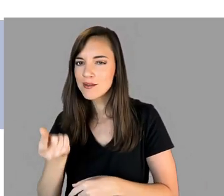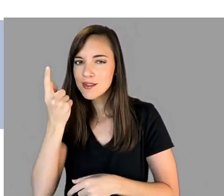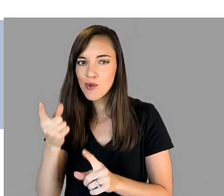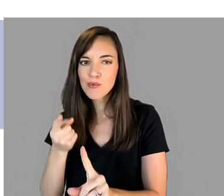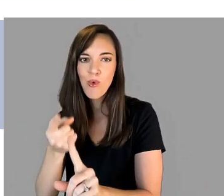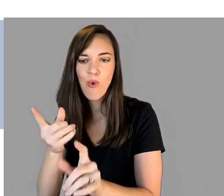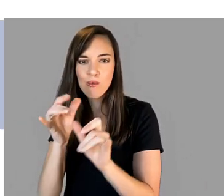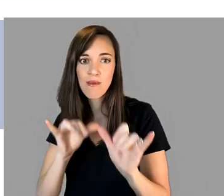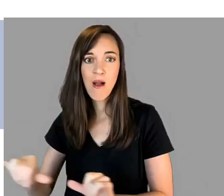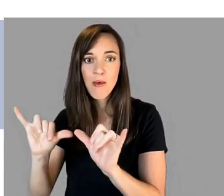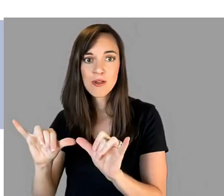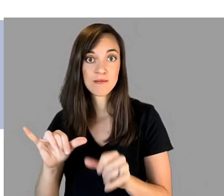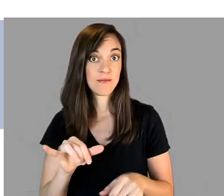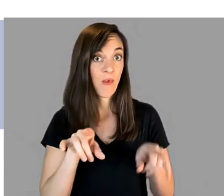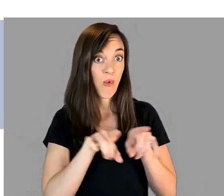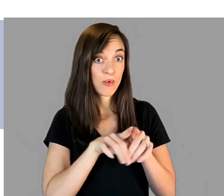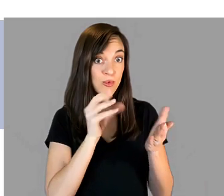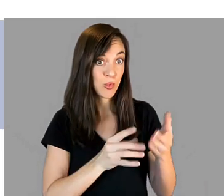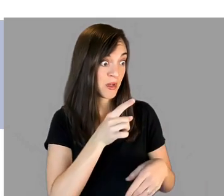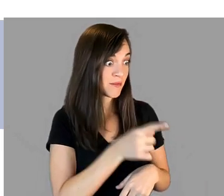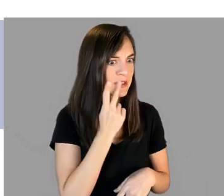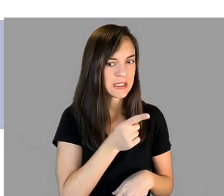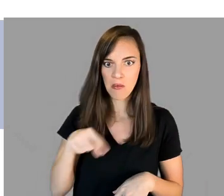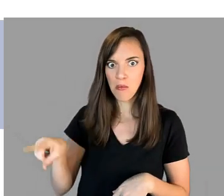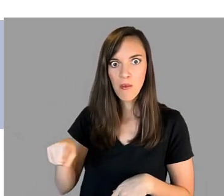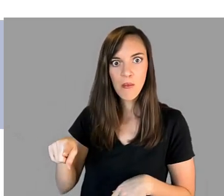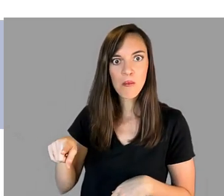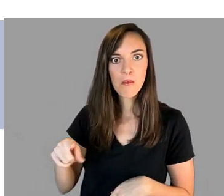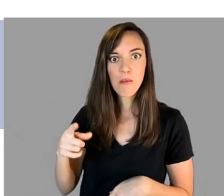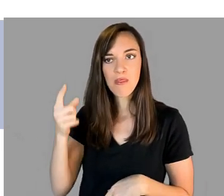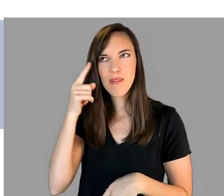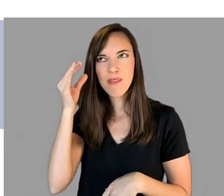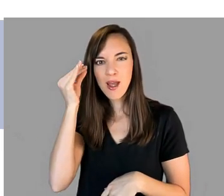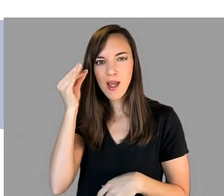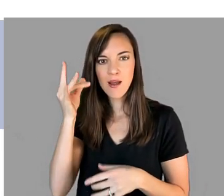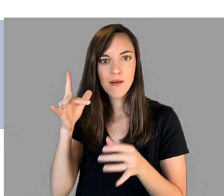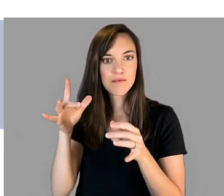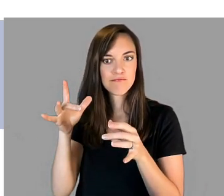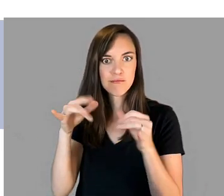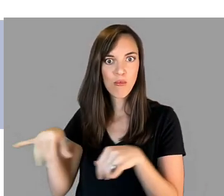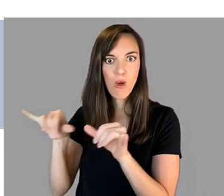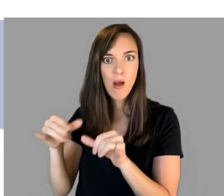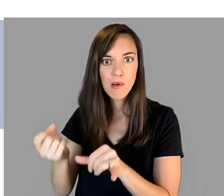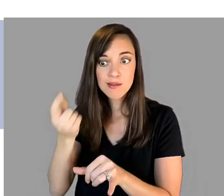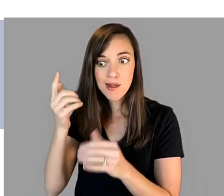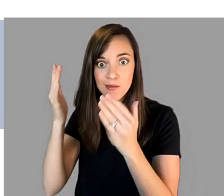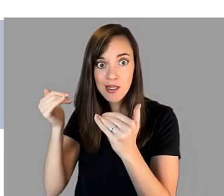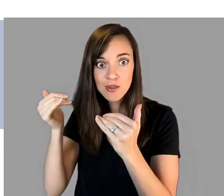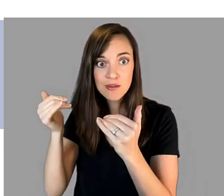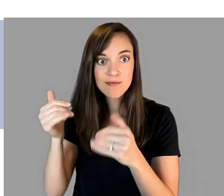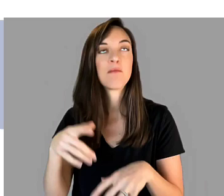working toward the same goals and that students receive consistent messages about what they are expected to learn.